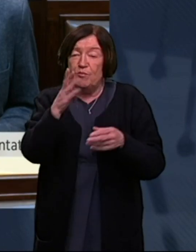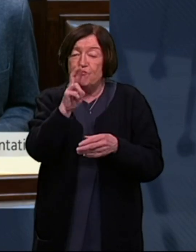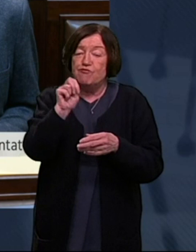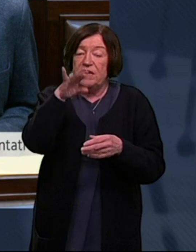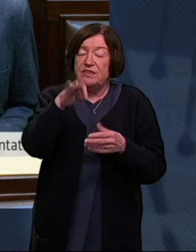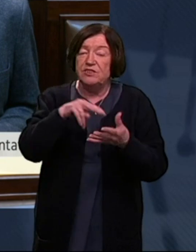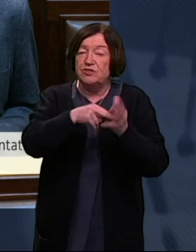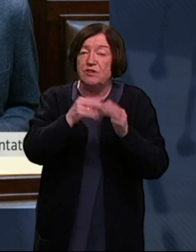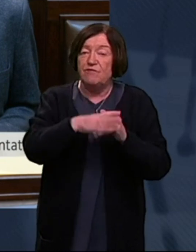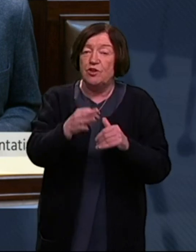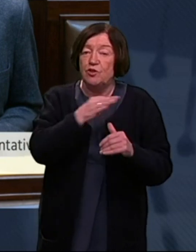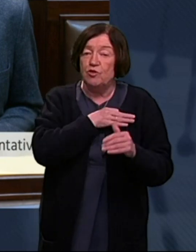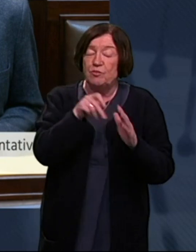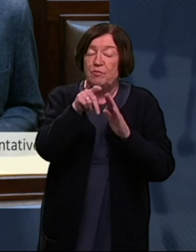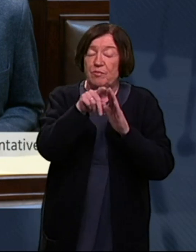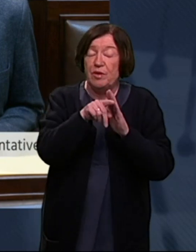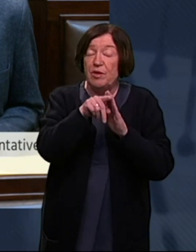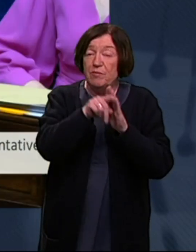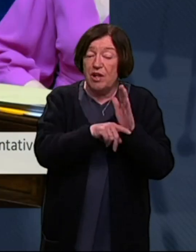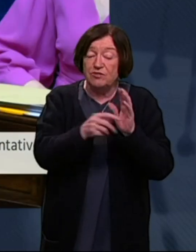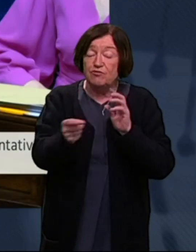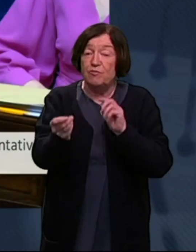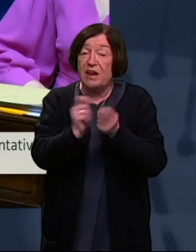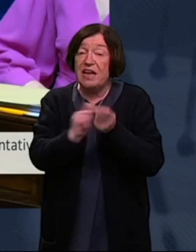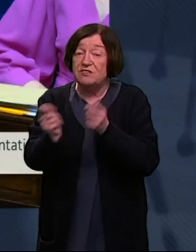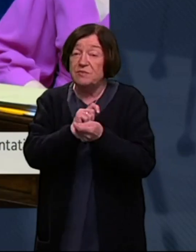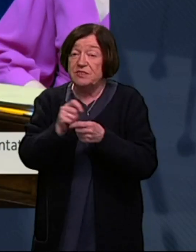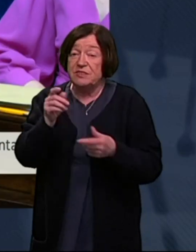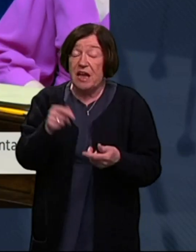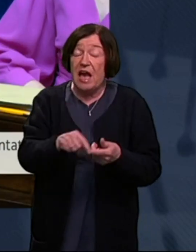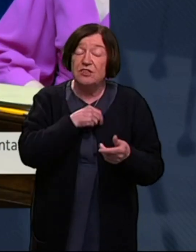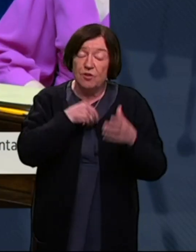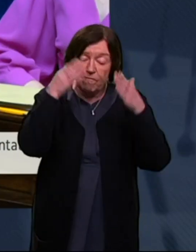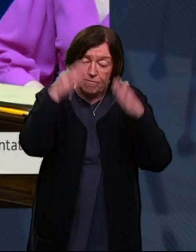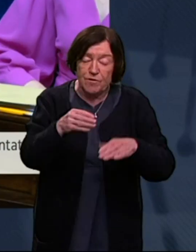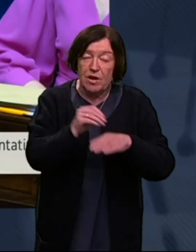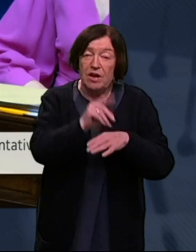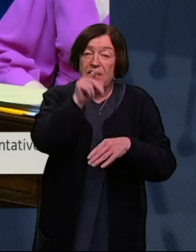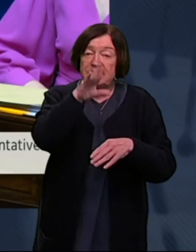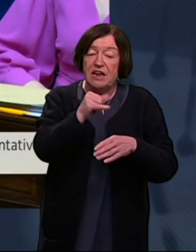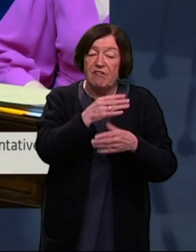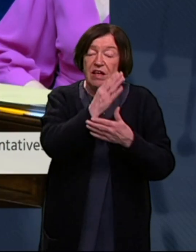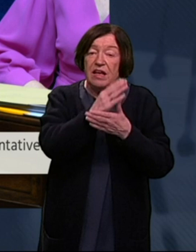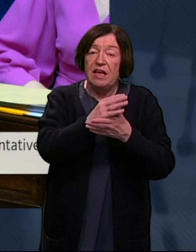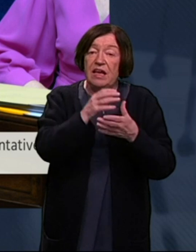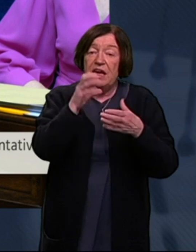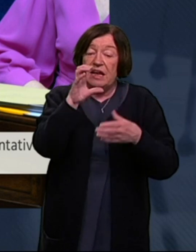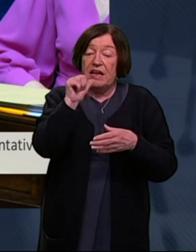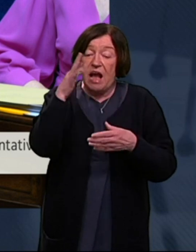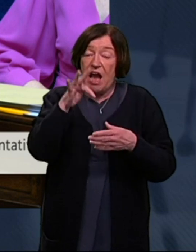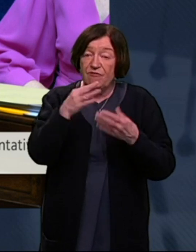for good-quality replacement dairy heifers and to focus on dairy calf breeding for the rest of their calves.